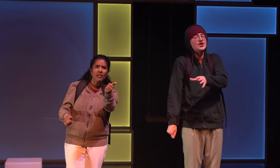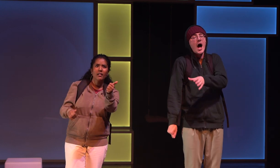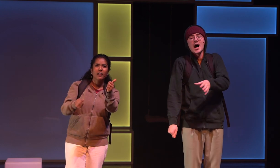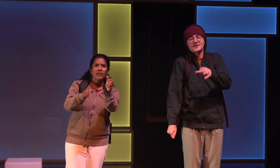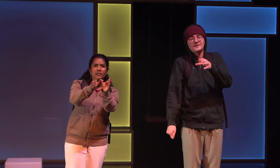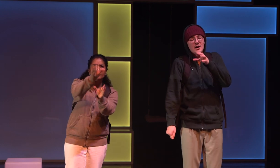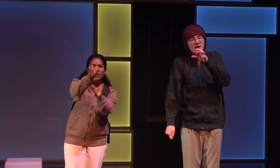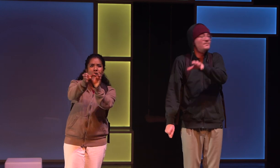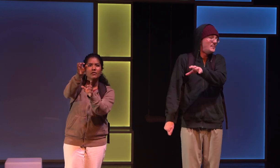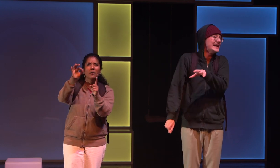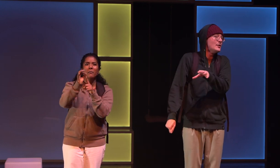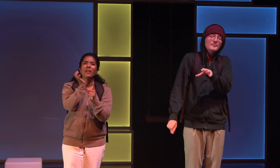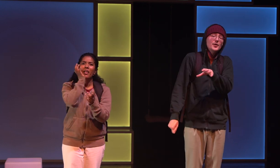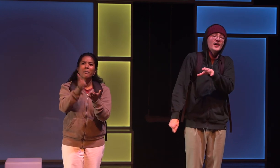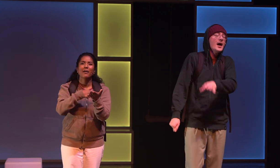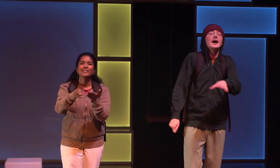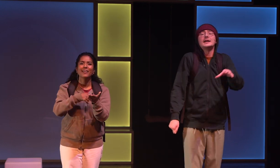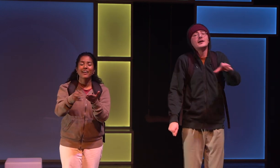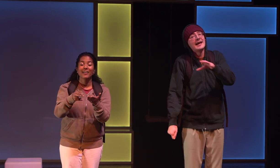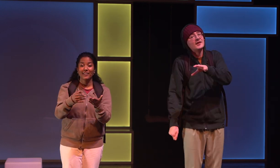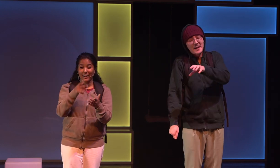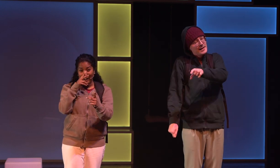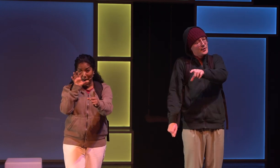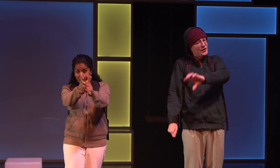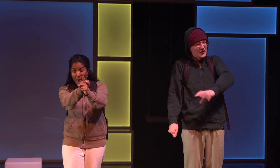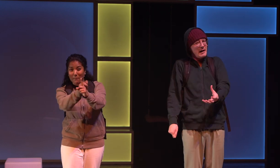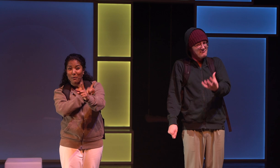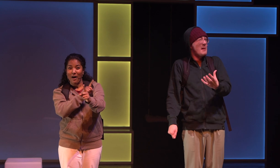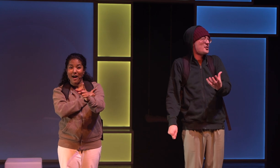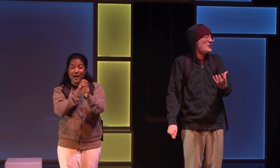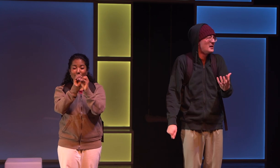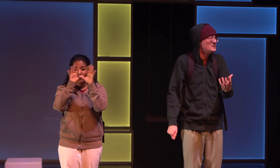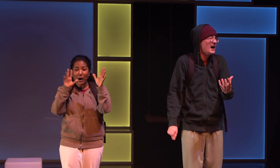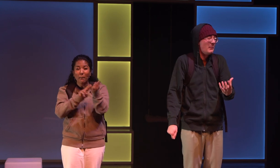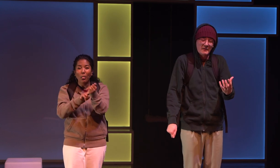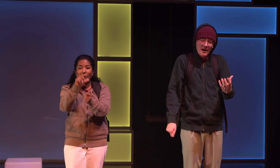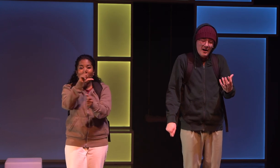these jars of peanut butter, and I can tell it's peanut butter cos of that